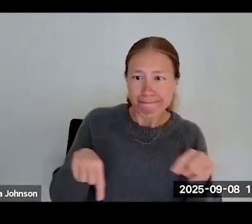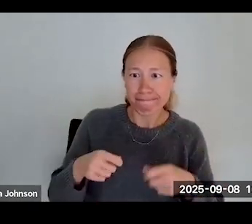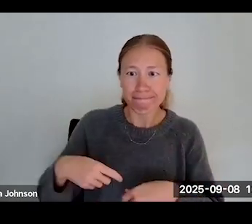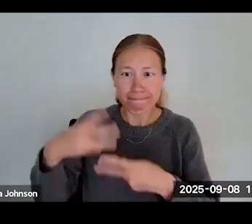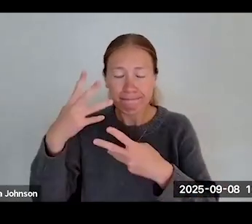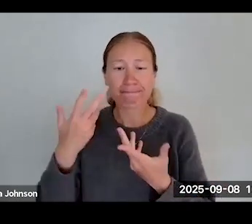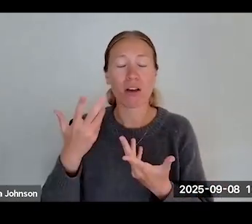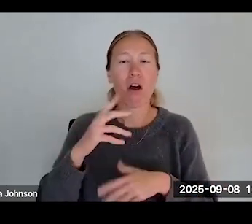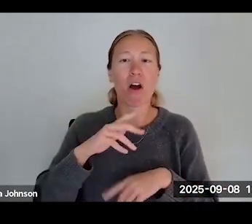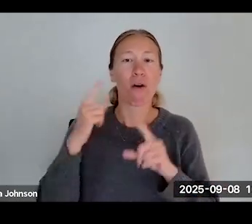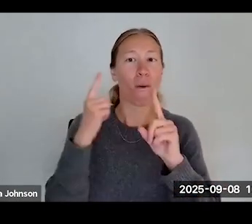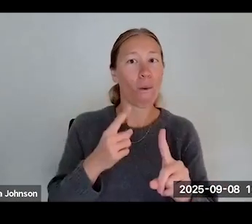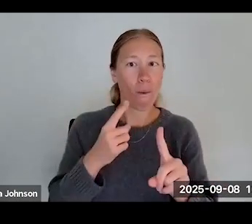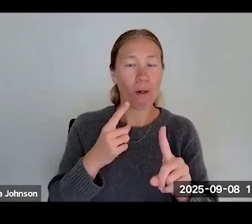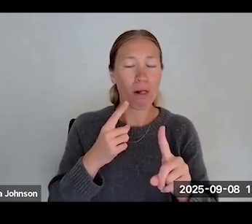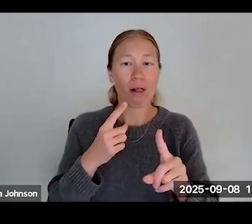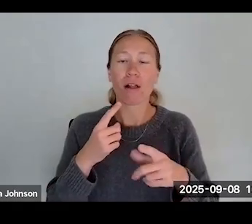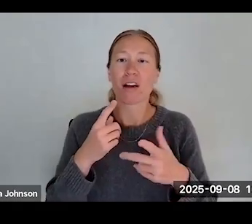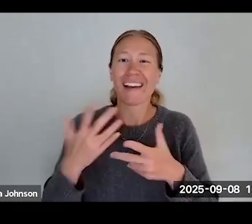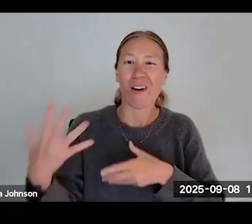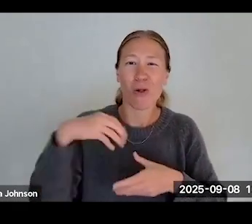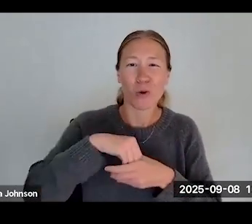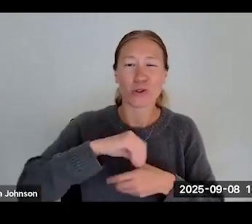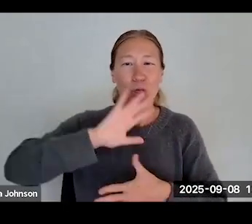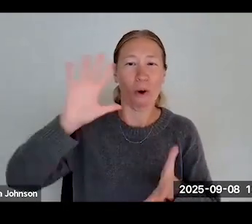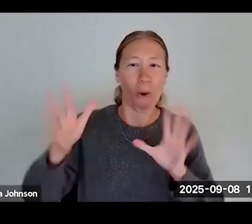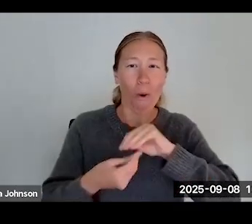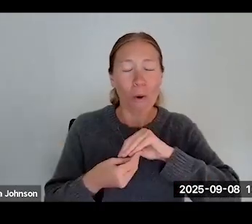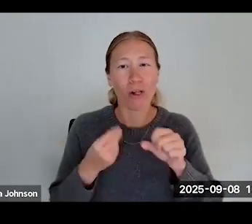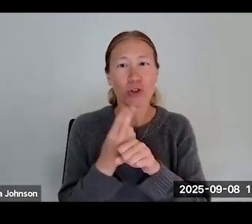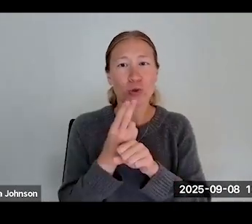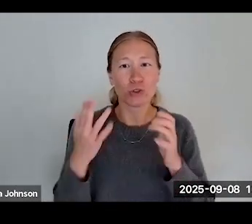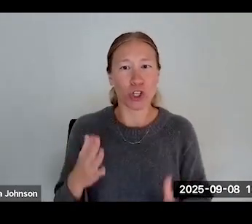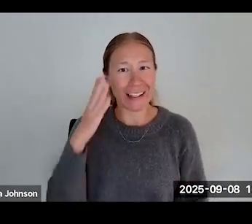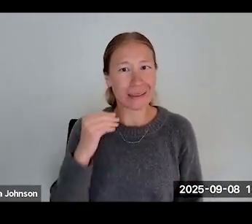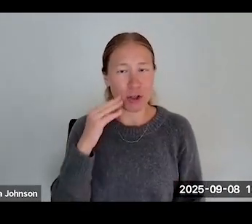it extends to considering the whole user experience, including how efficient and usable electronic